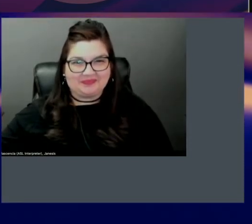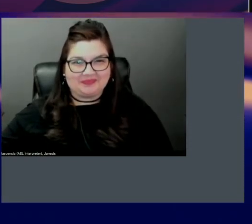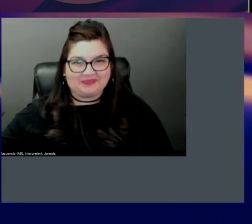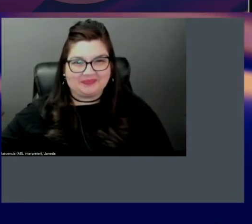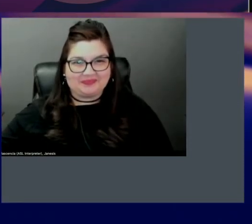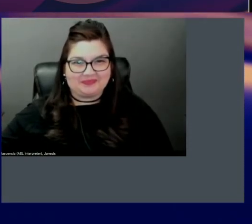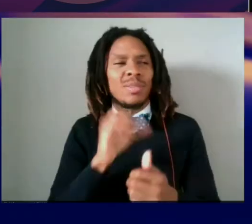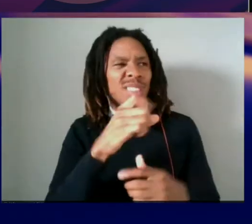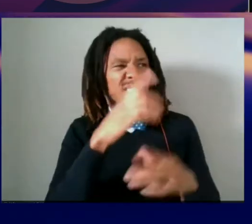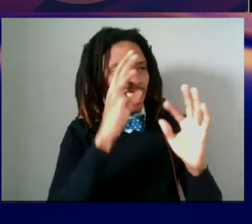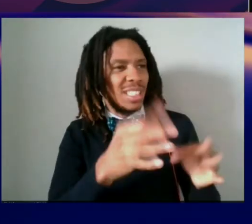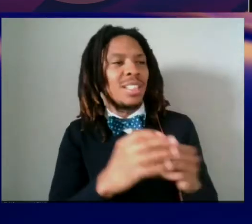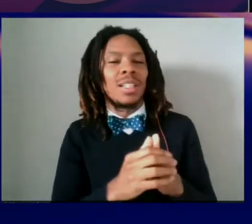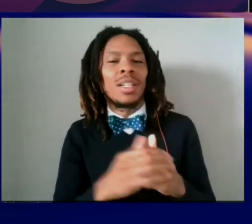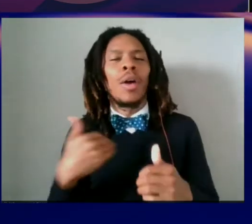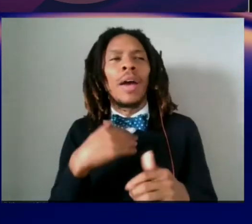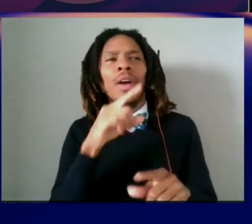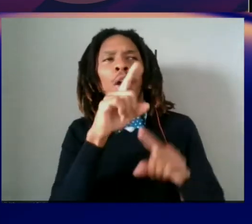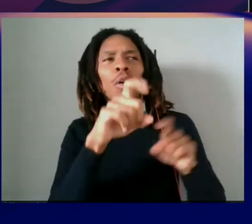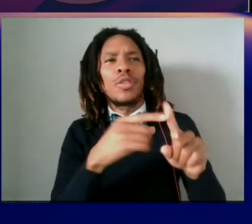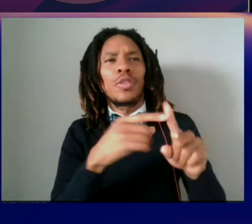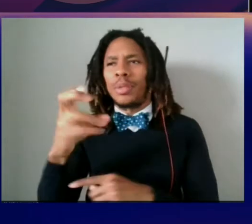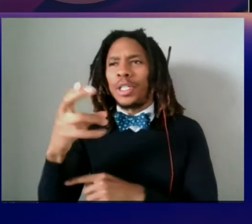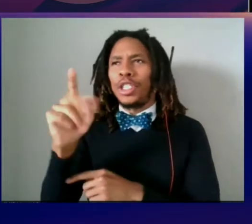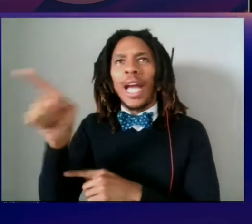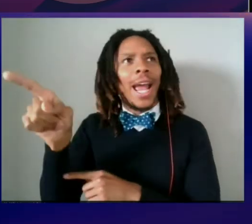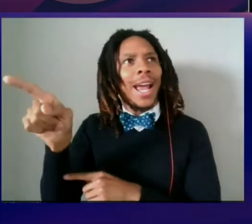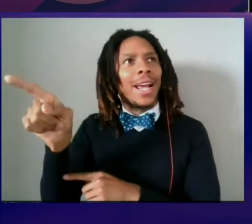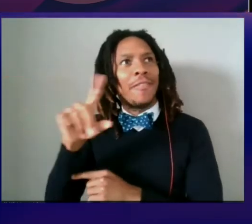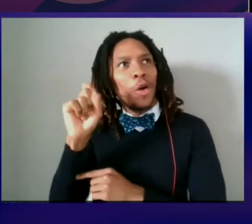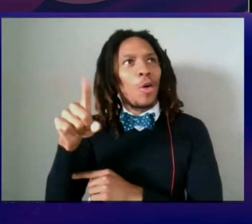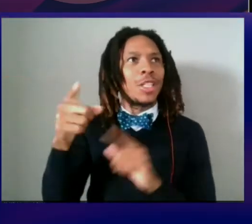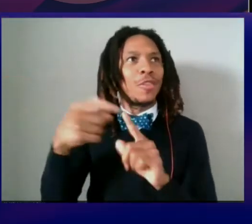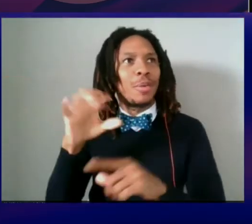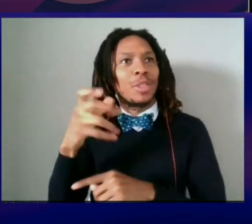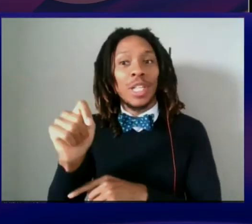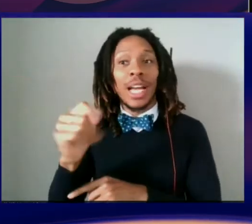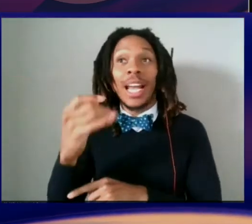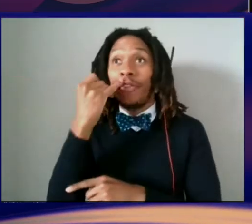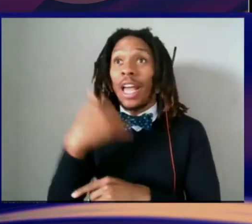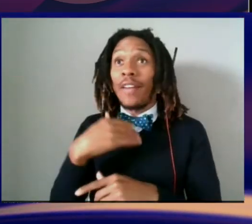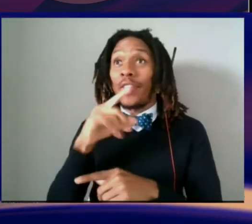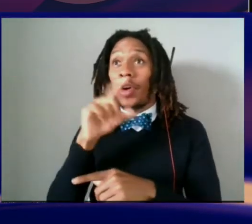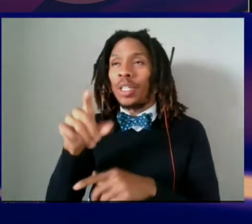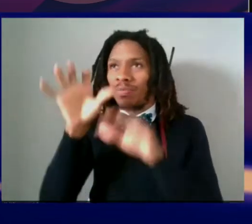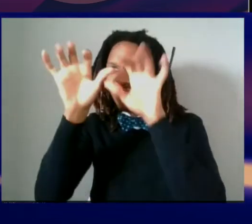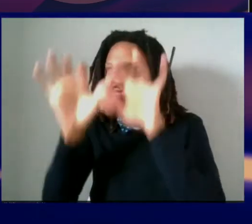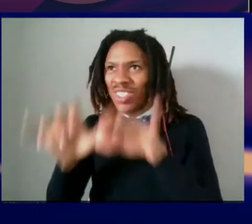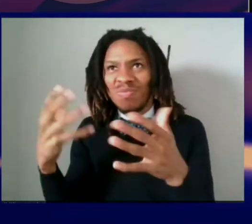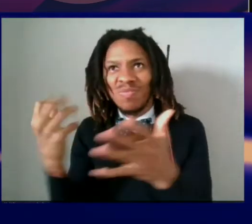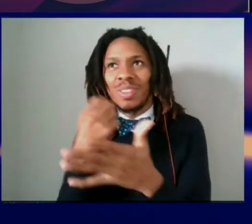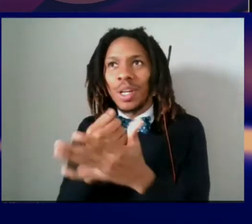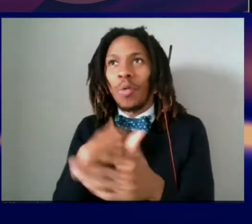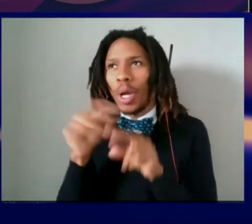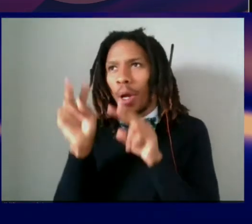We've got a question from chat. There's a question from the chat. If you have questions type those questions in the chat, please do. We're watching it. The cricket fan asks.